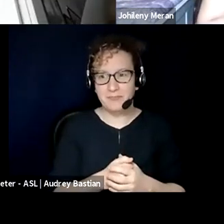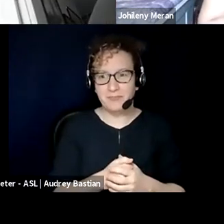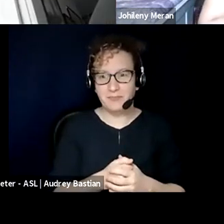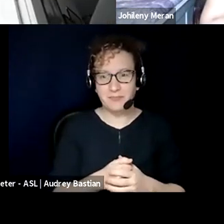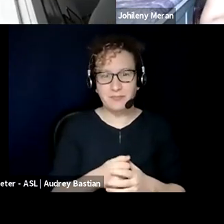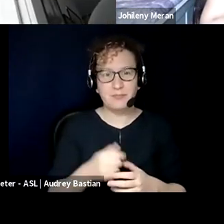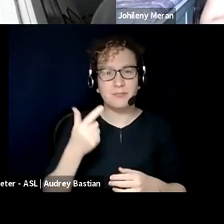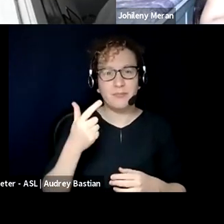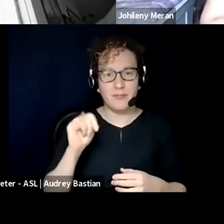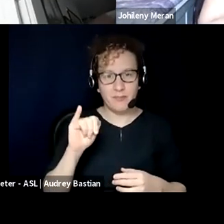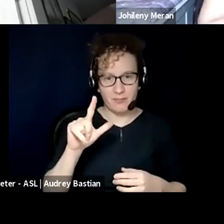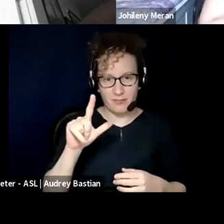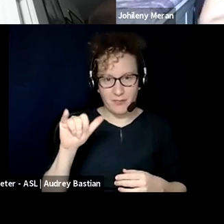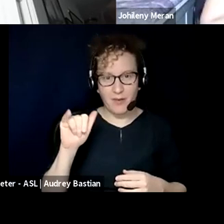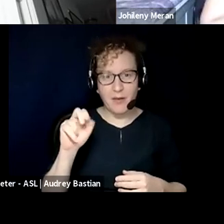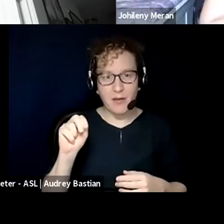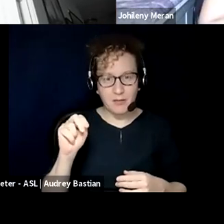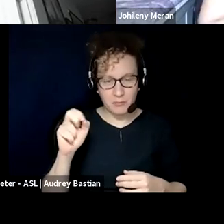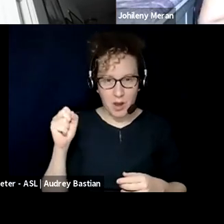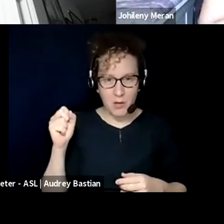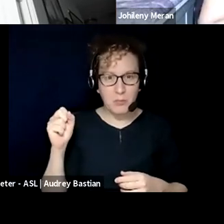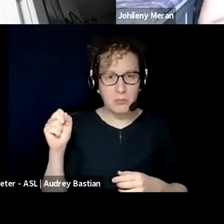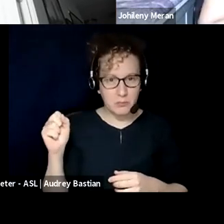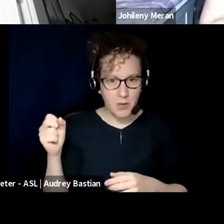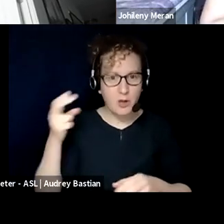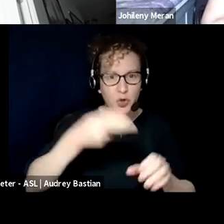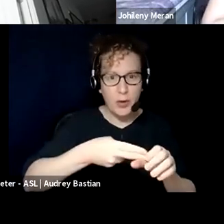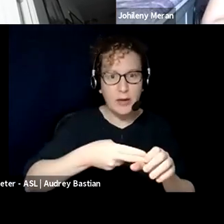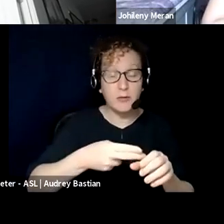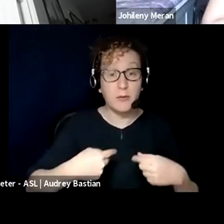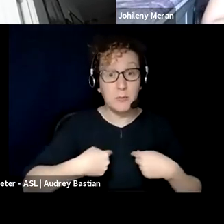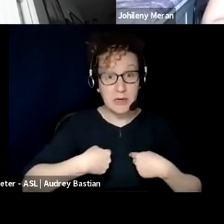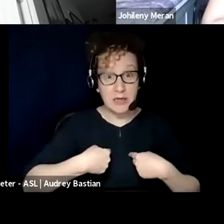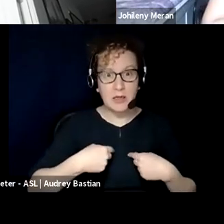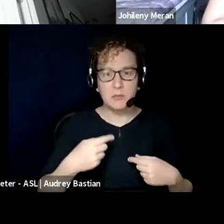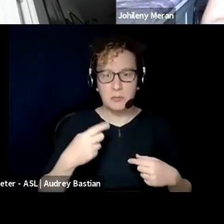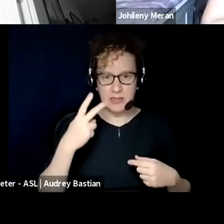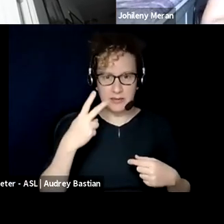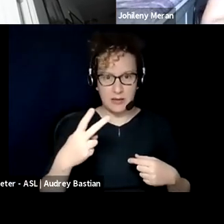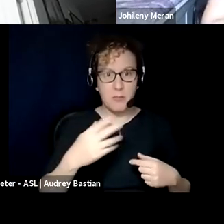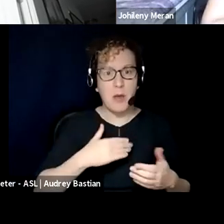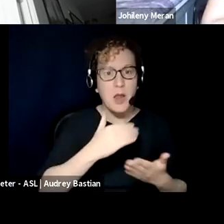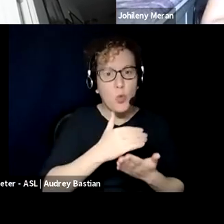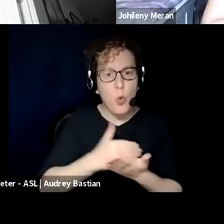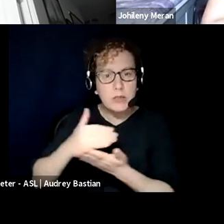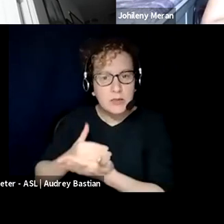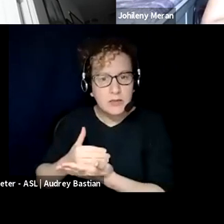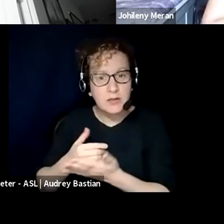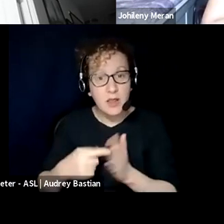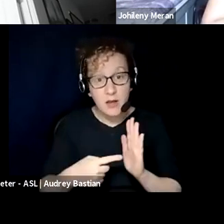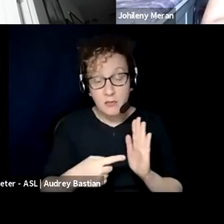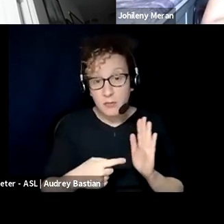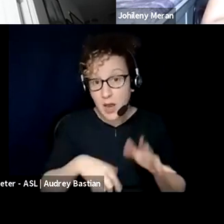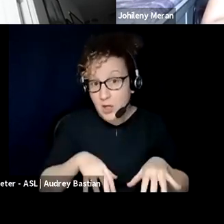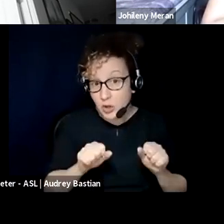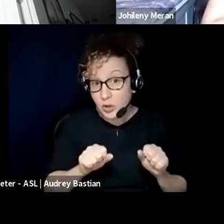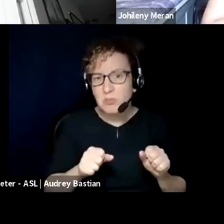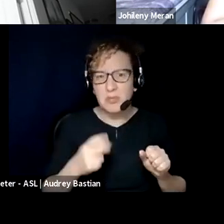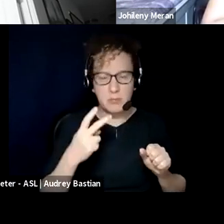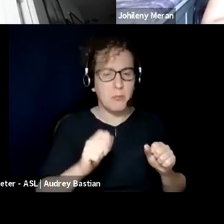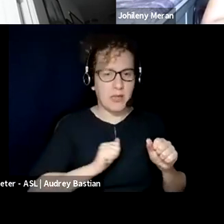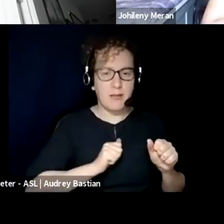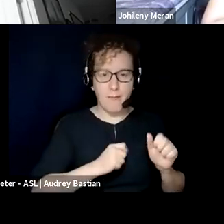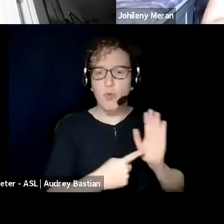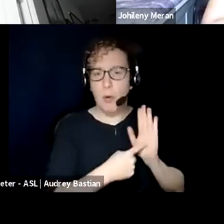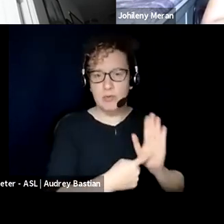For me, definitely saw myself represented in the courses I took, but it was really difficult. Some